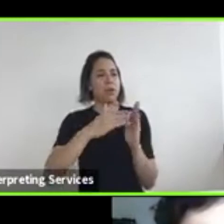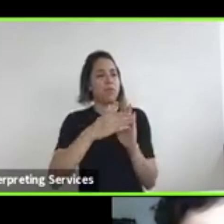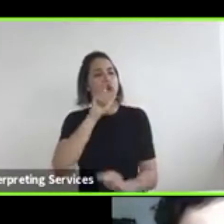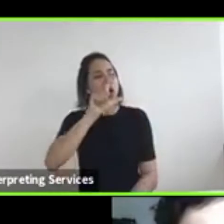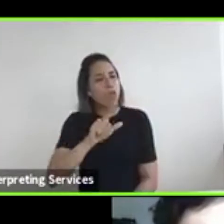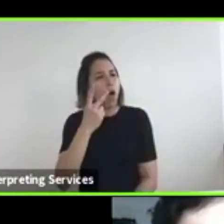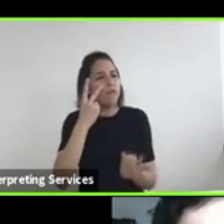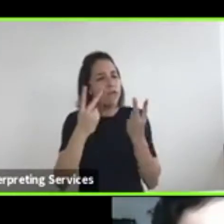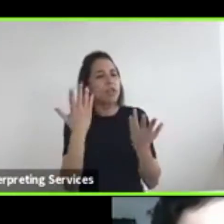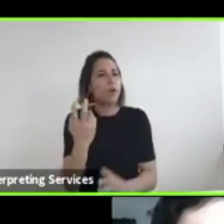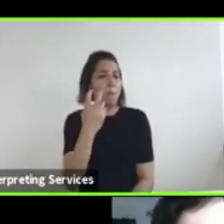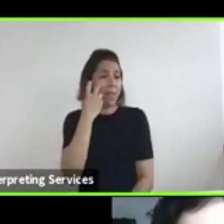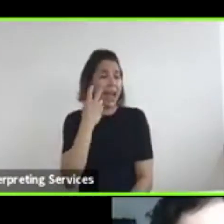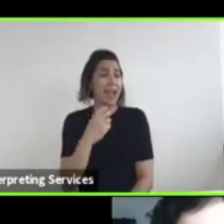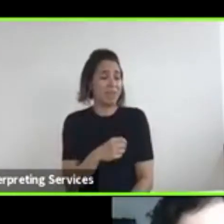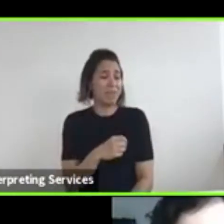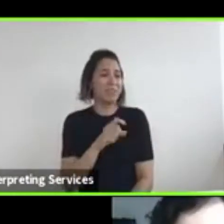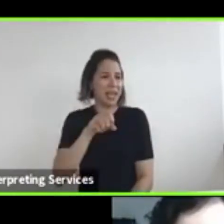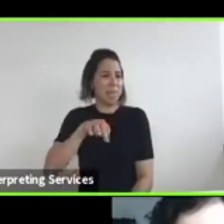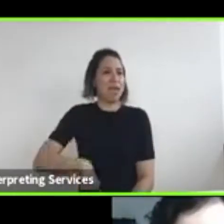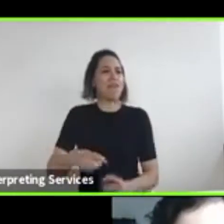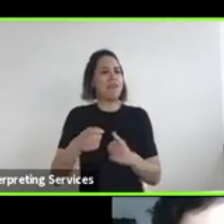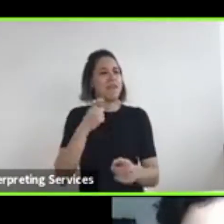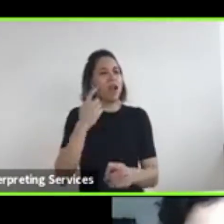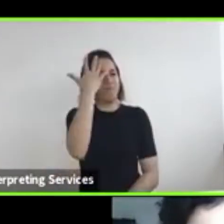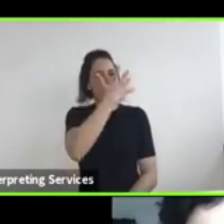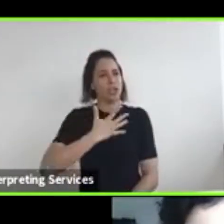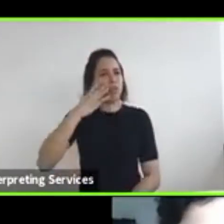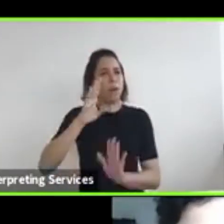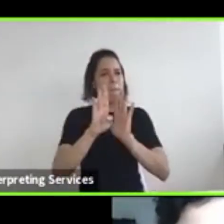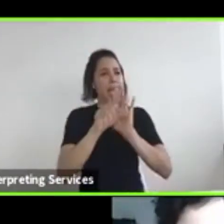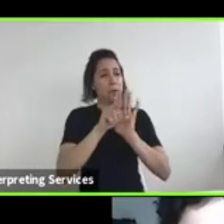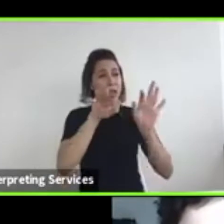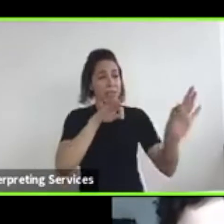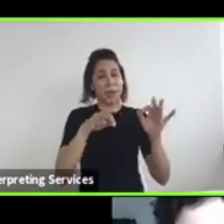OR BLIND, AND CAN BENEFIT FROM THOSE DESCRIPTIONS. SO, RIGHT NOW YOU CAN SO MY TORSO,